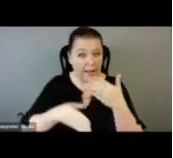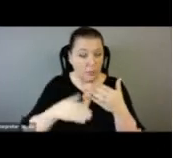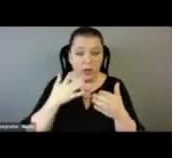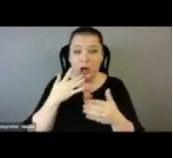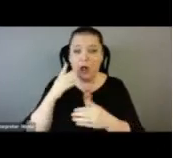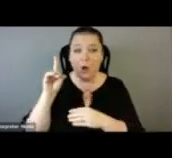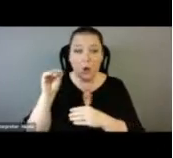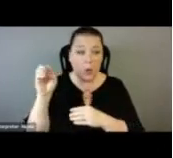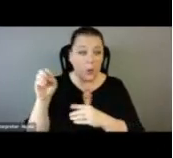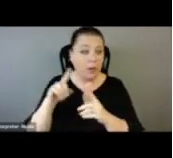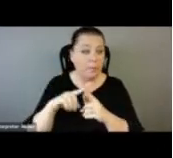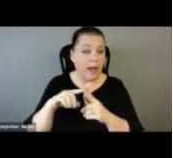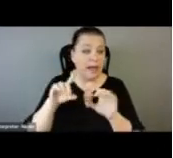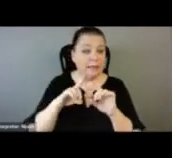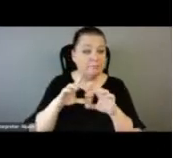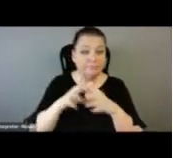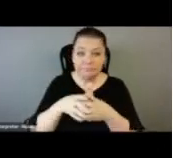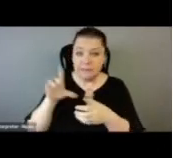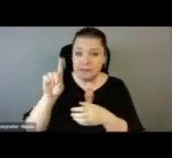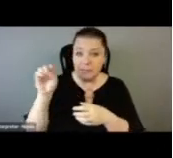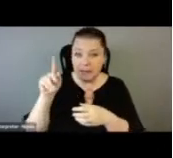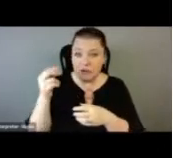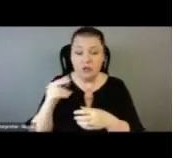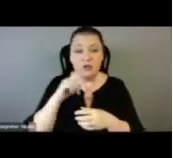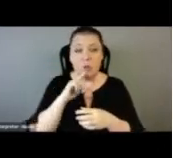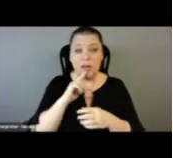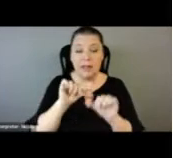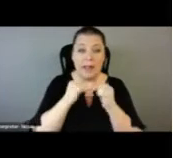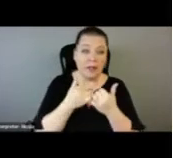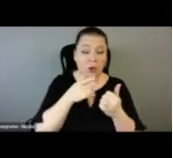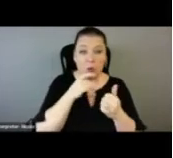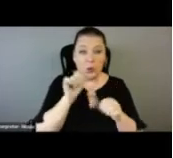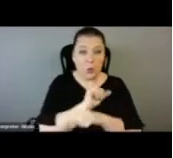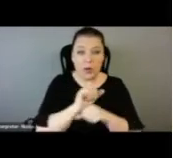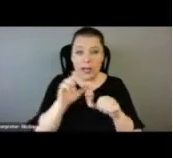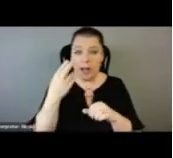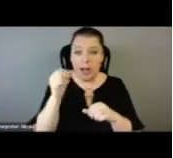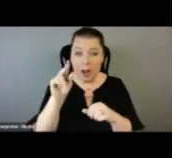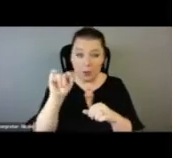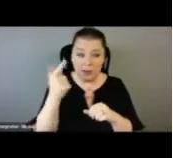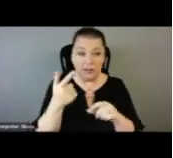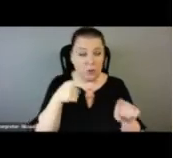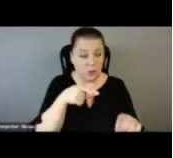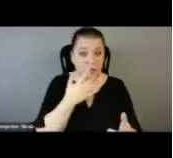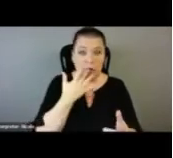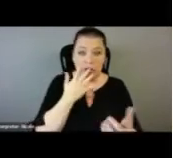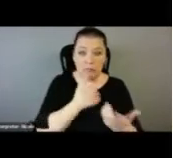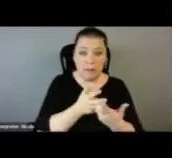state agencies that work in housing could go to the bottom and and look at the color code that matches home and identify